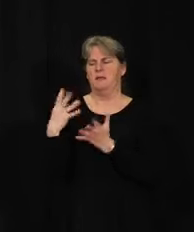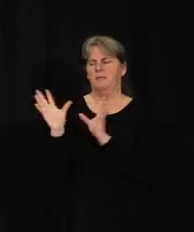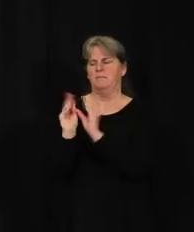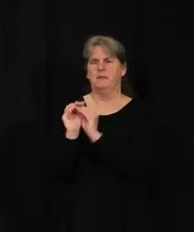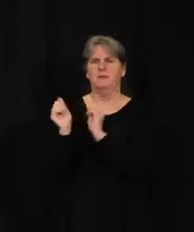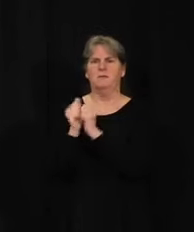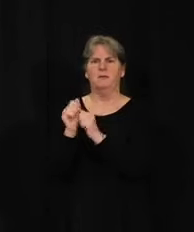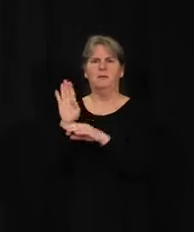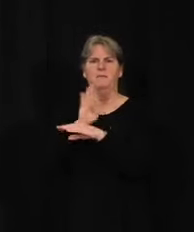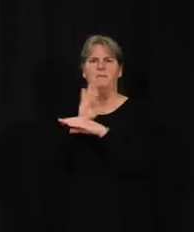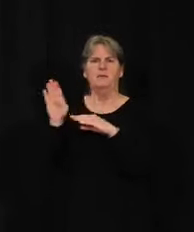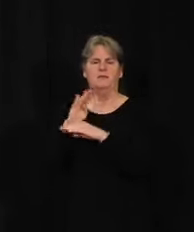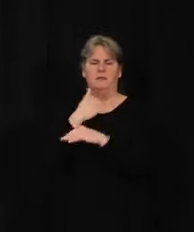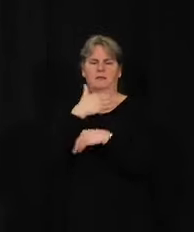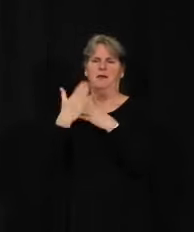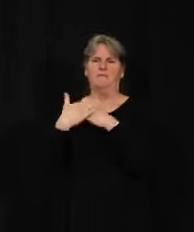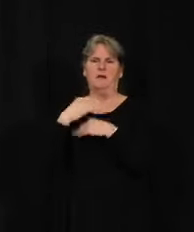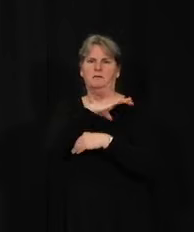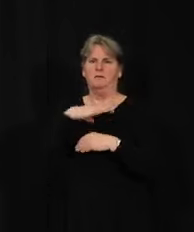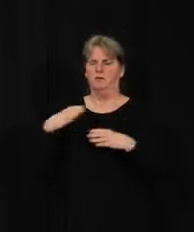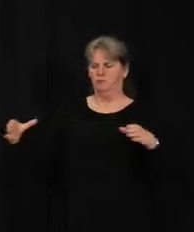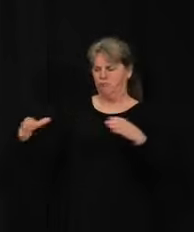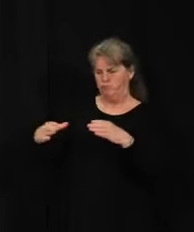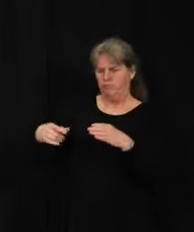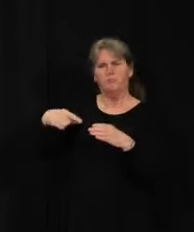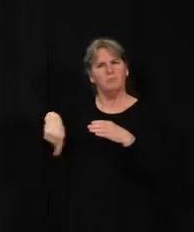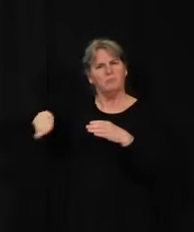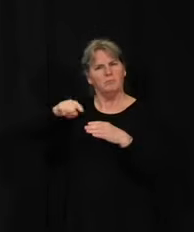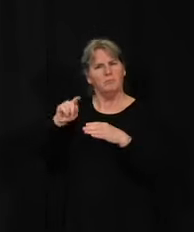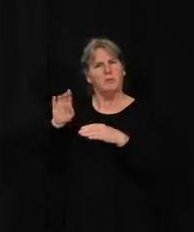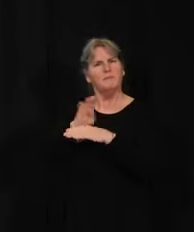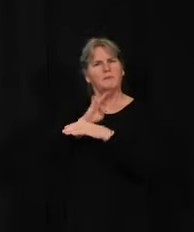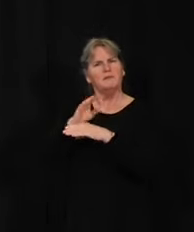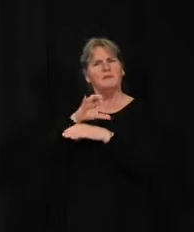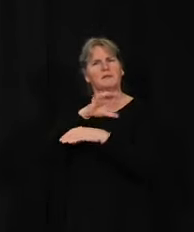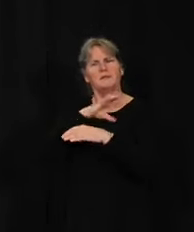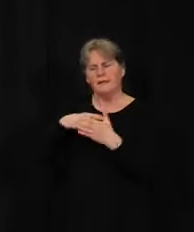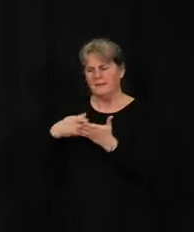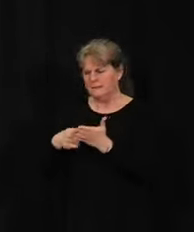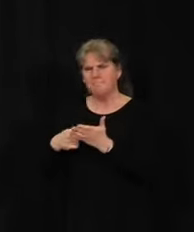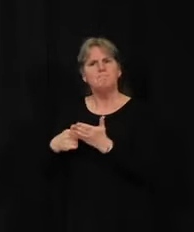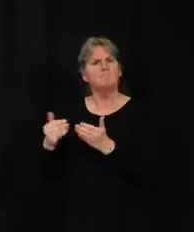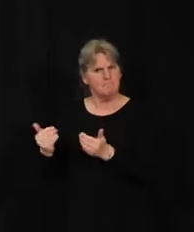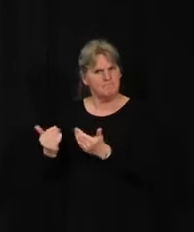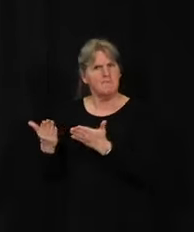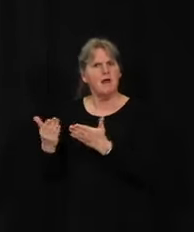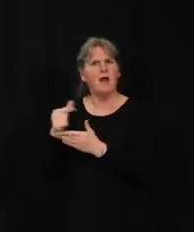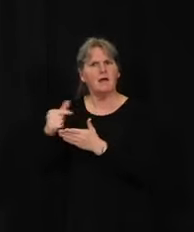business advisory Council. It continues to do a fantastic job of providing our government